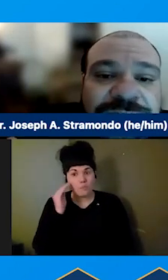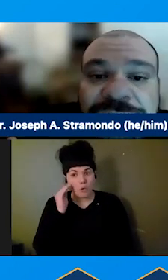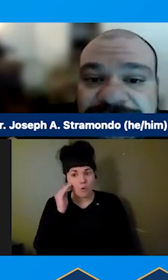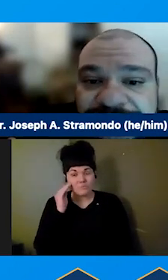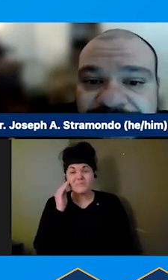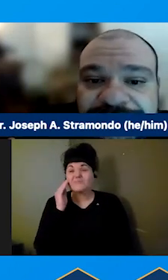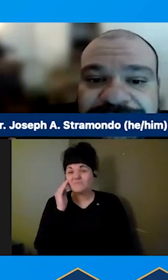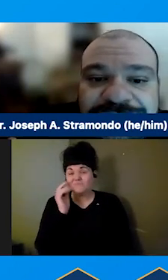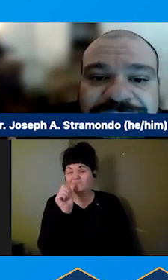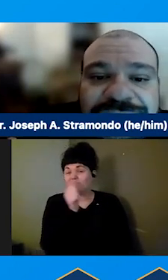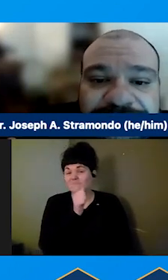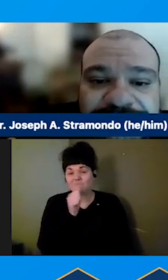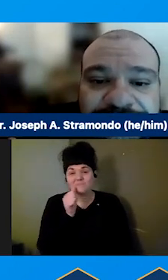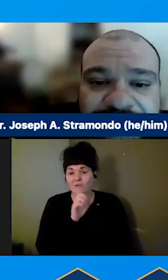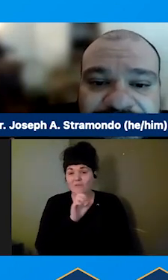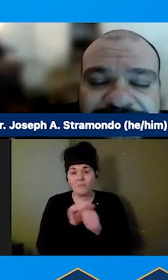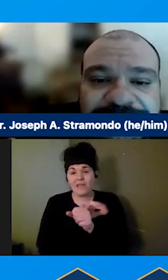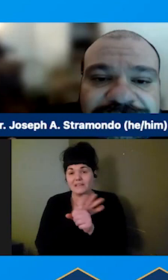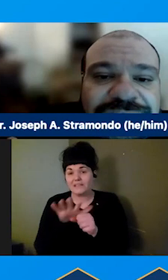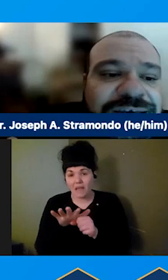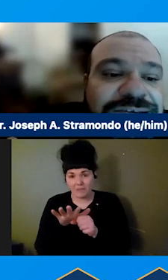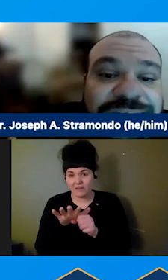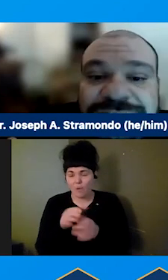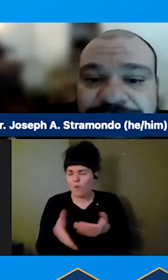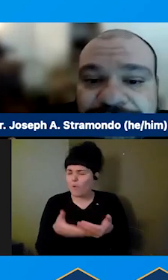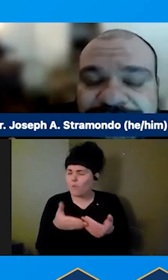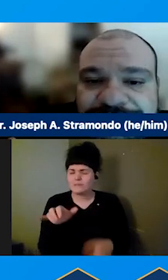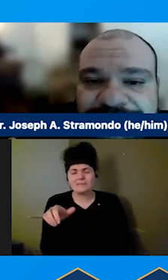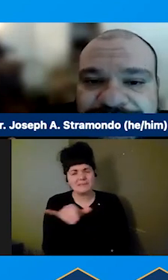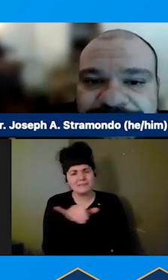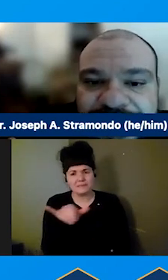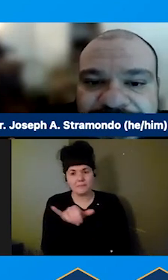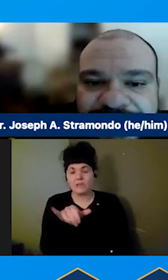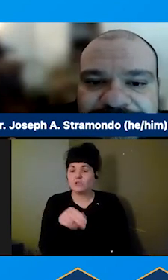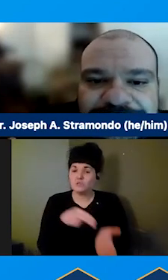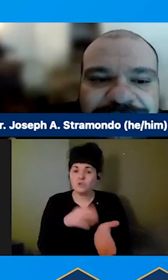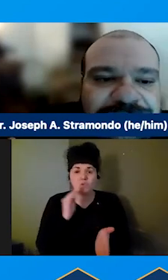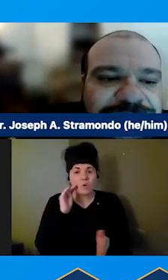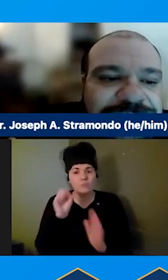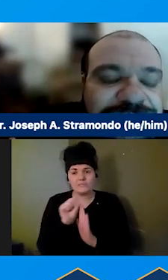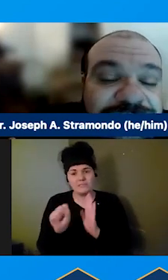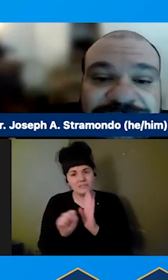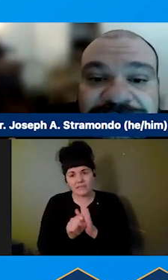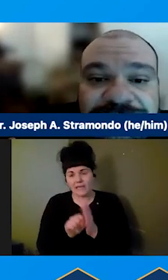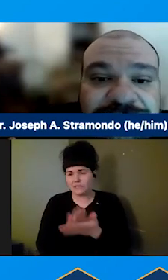pandemic virus almost as hard as nursing homes and state schools. Okay. There's even literature